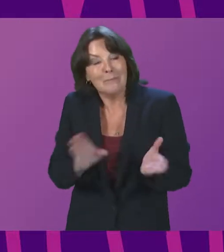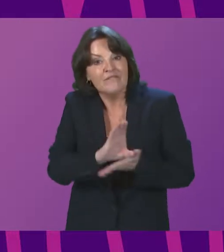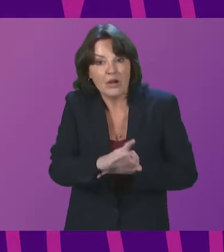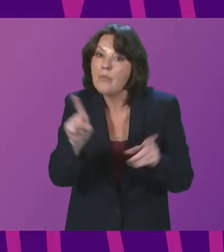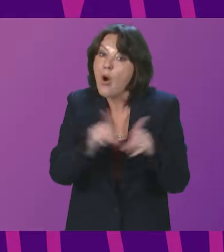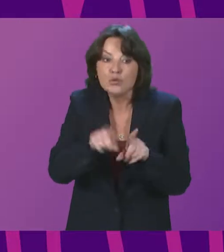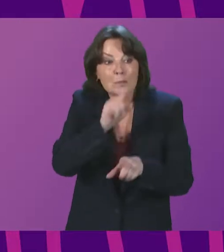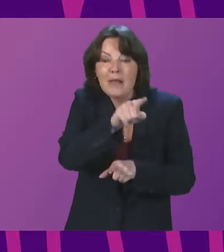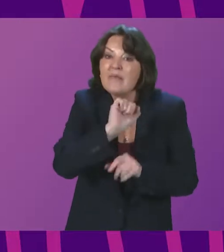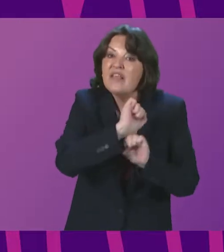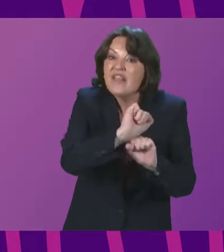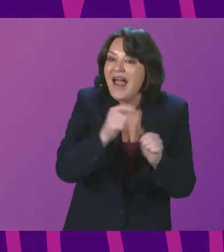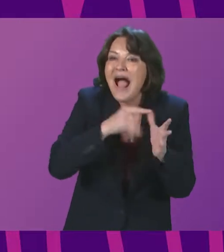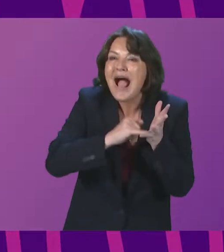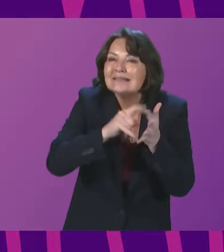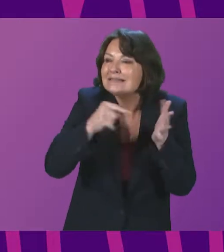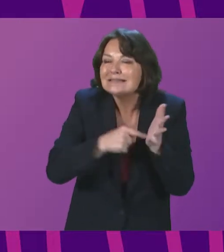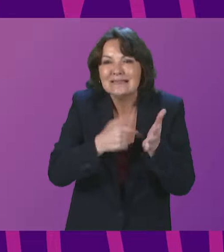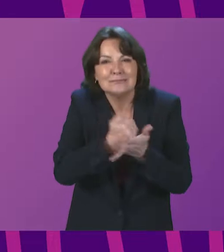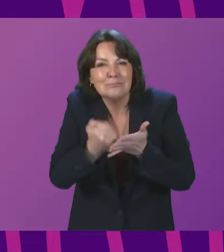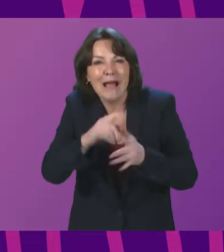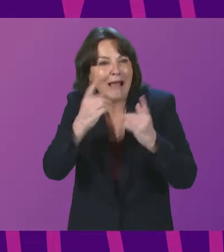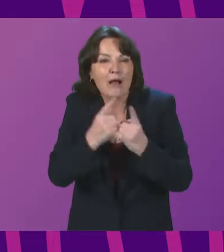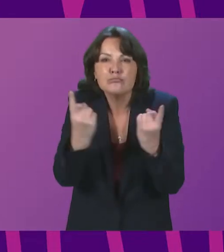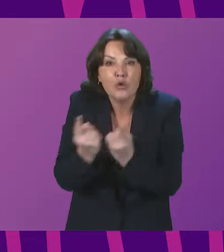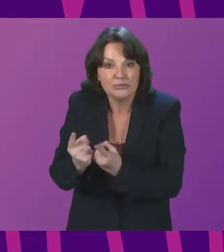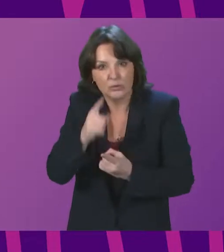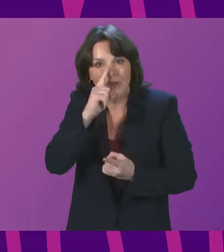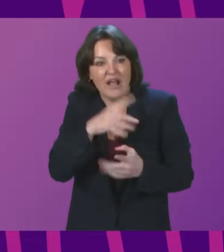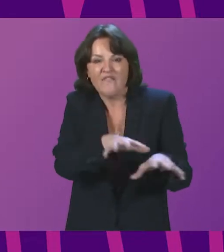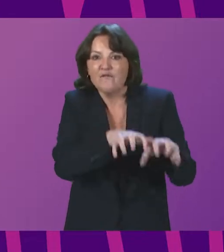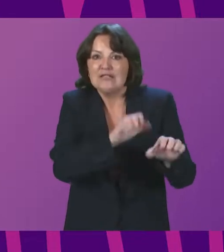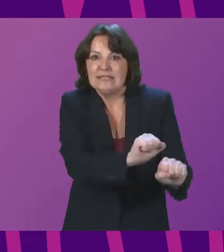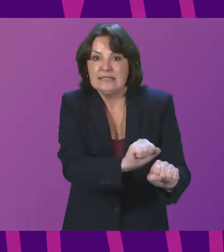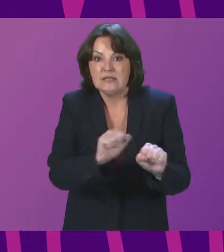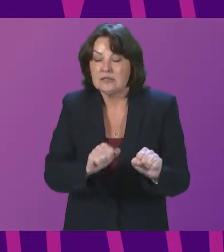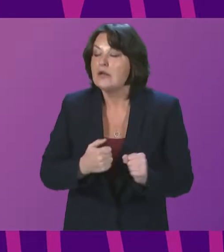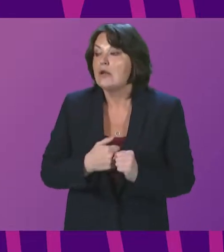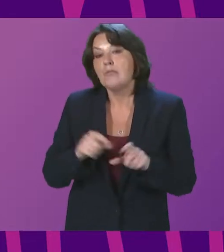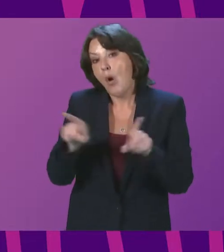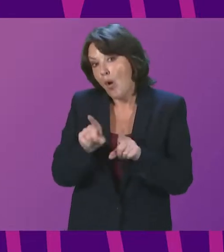Of course, I will keep Parliament fully updated. I also confirm to Parliament that the Scottish Government will today write an open letter